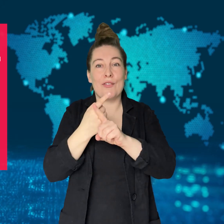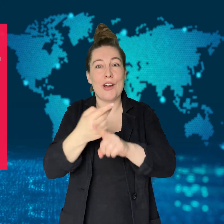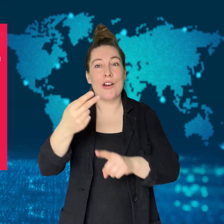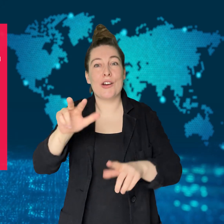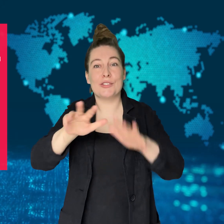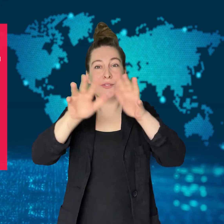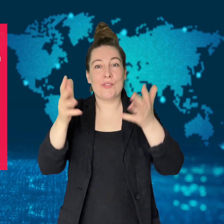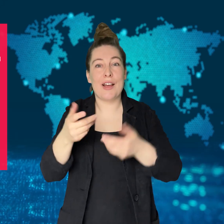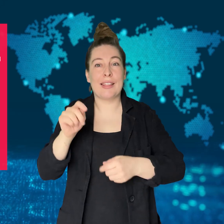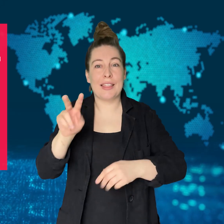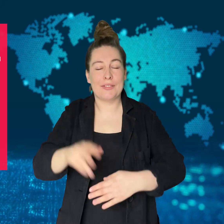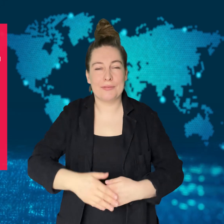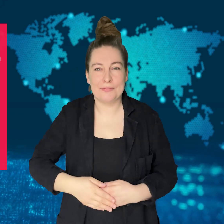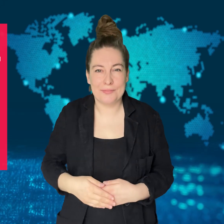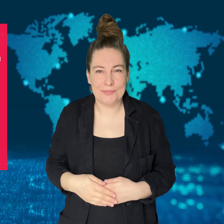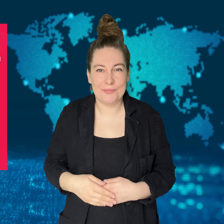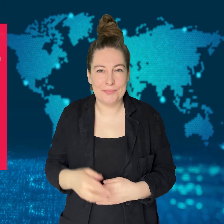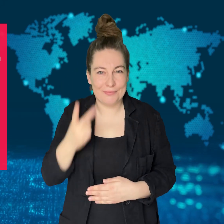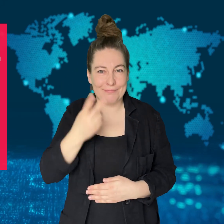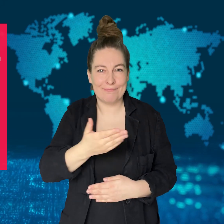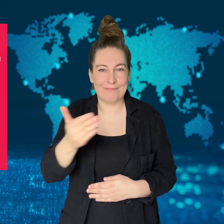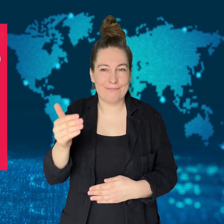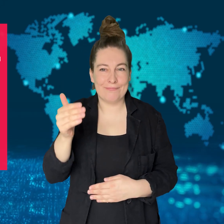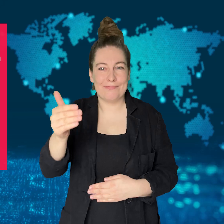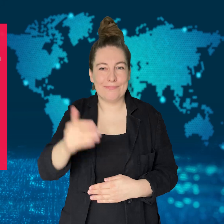get new video updates! See you next time!